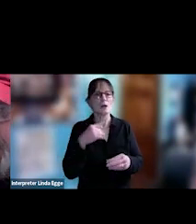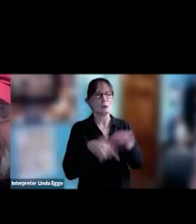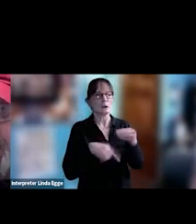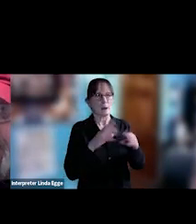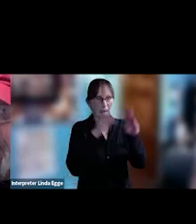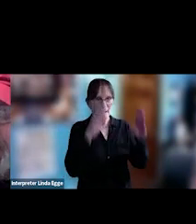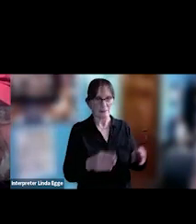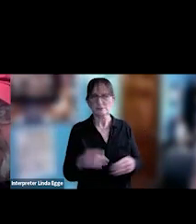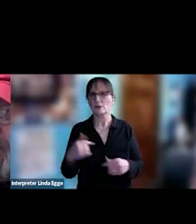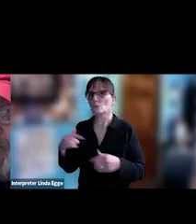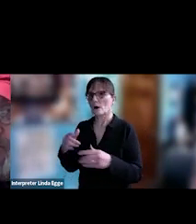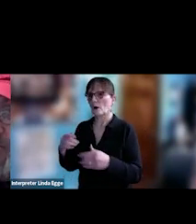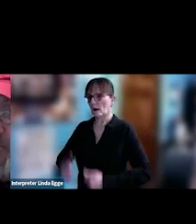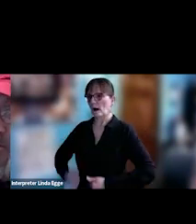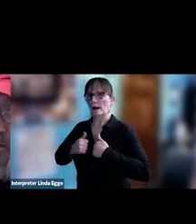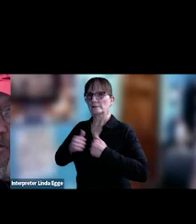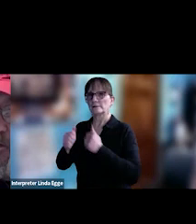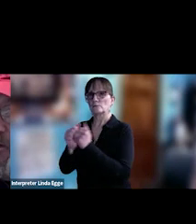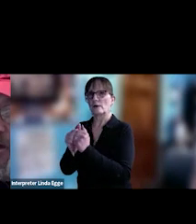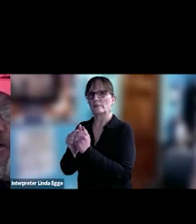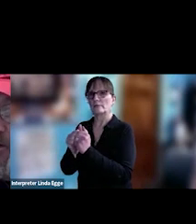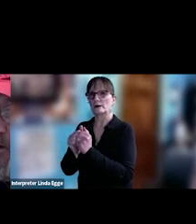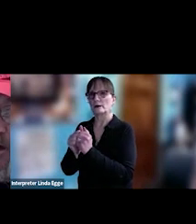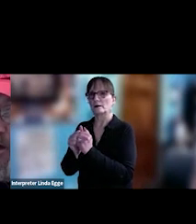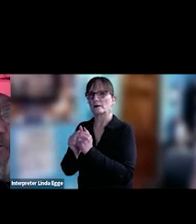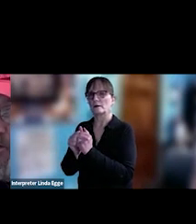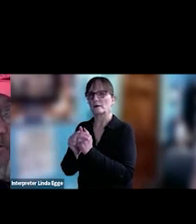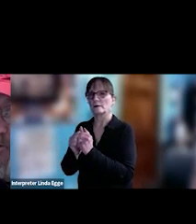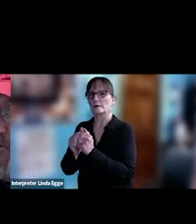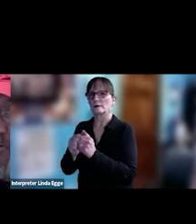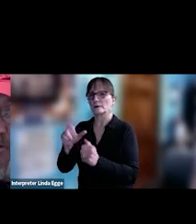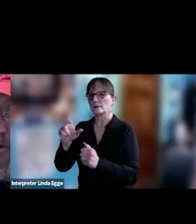Well, I live at the Dana house, the Tender Mercy.